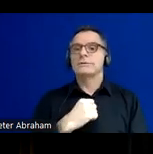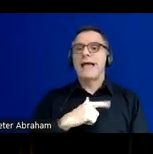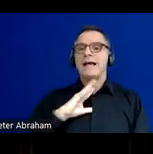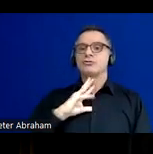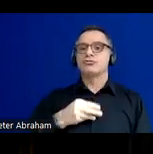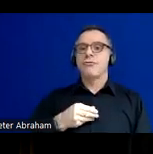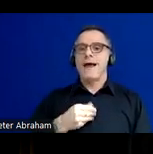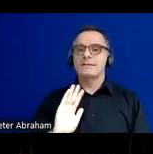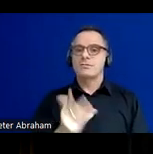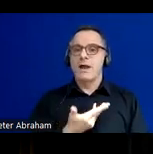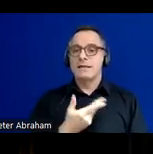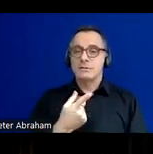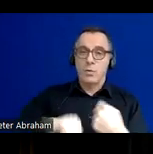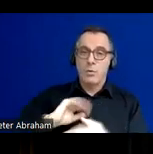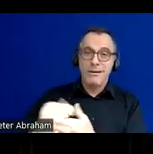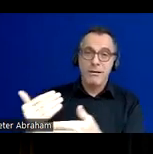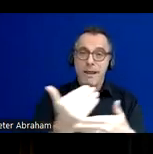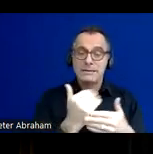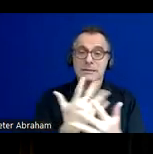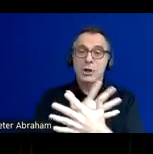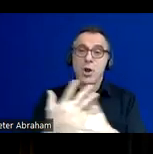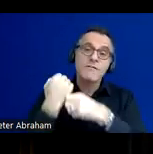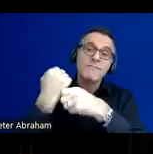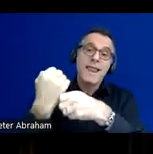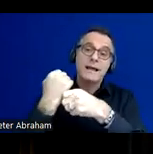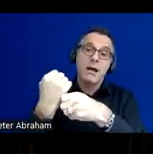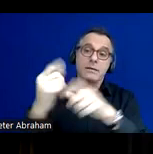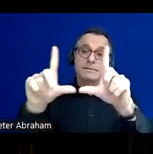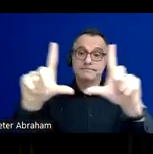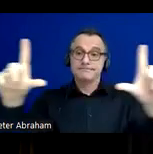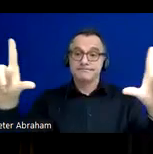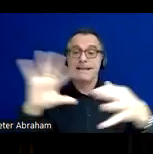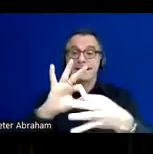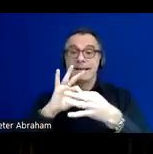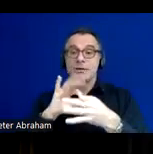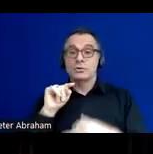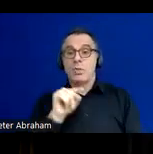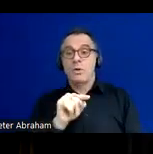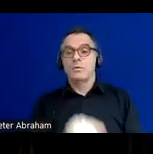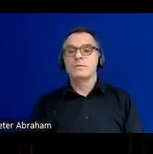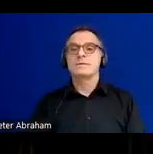we collected a lot of placards around those. Many of those are really artworks in their own right.